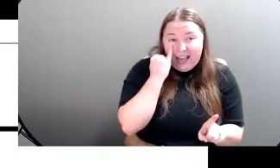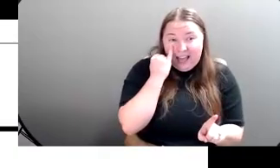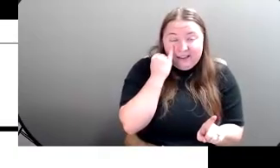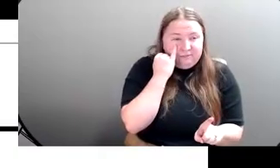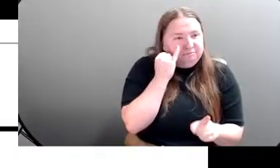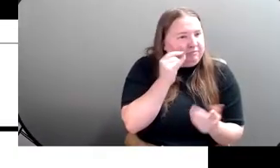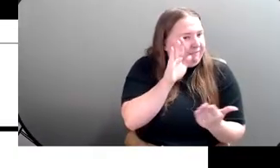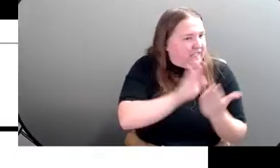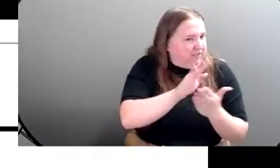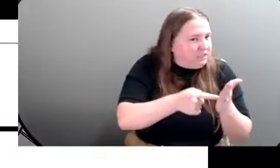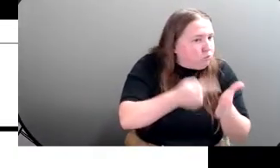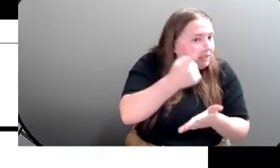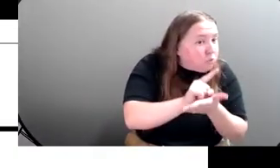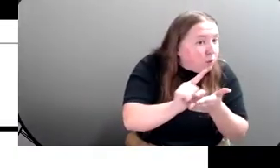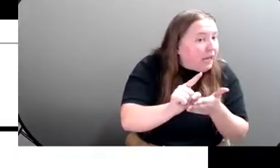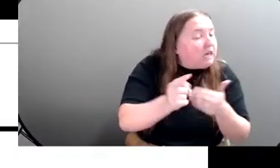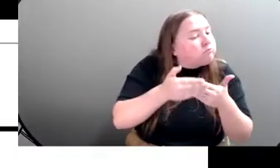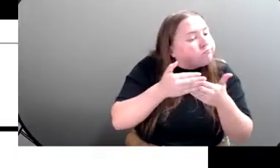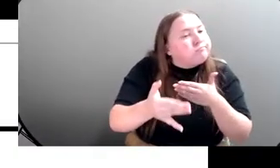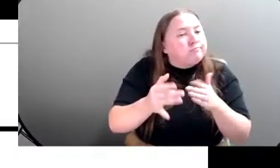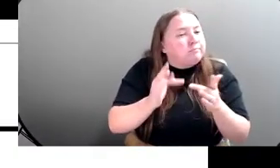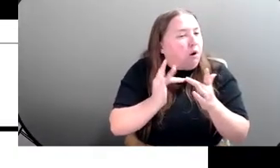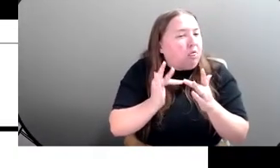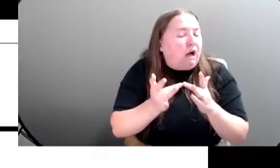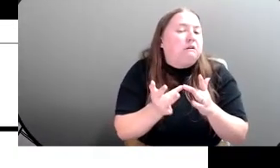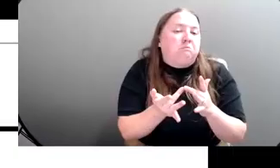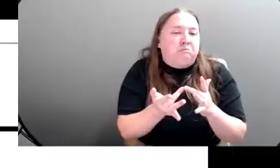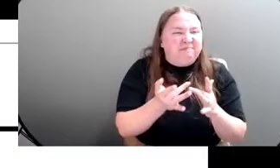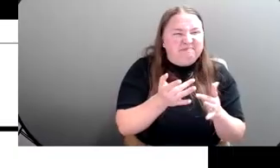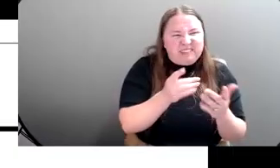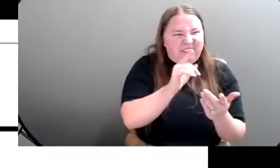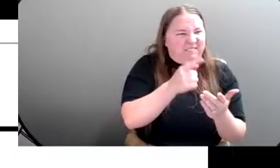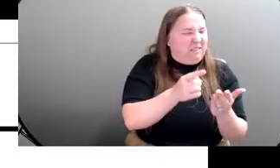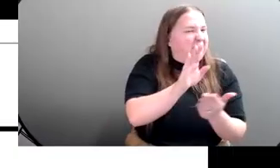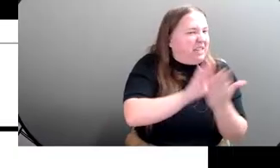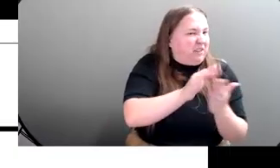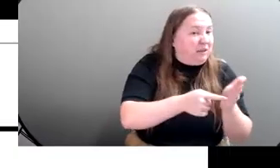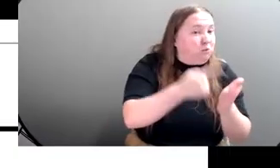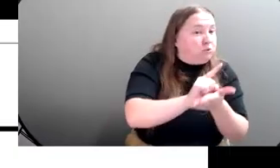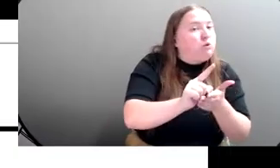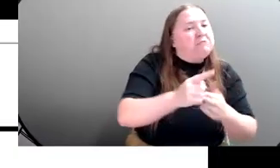face to face once a week and then the rest of it is online, then your face to face meetings count as RSI.